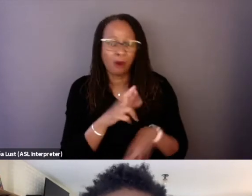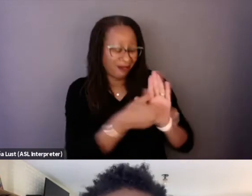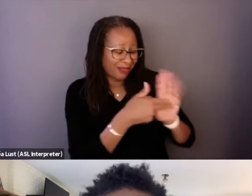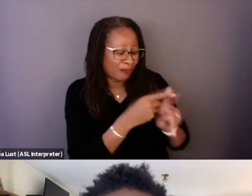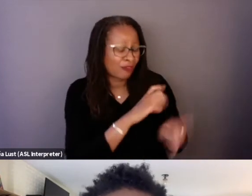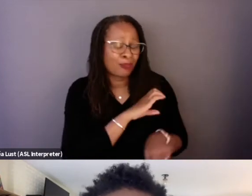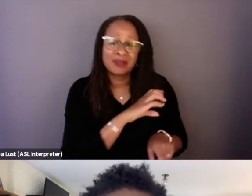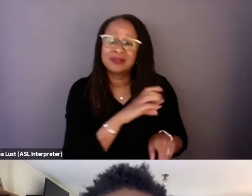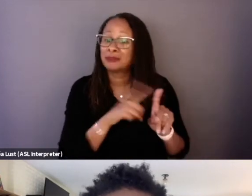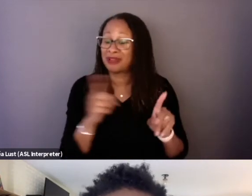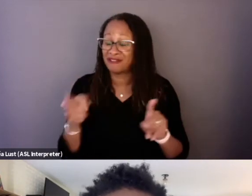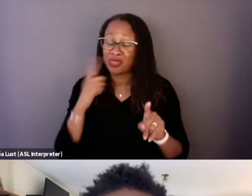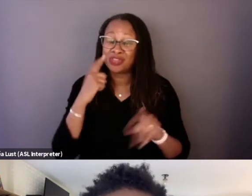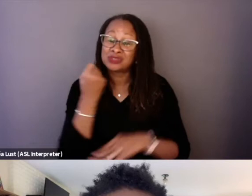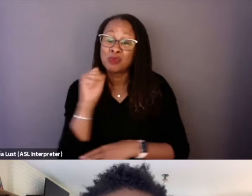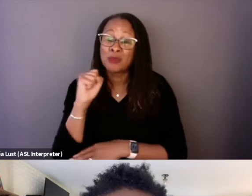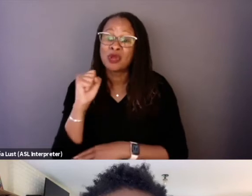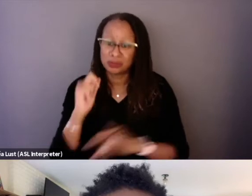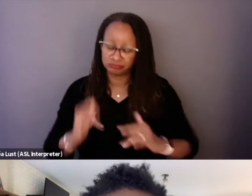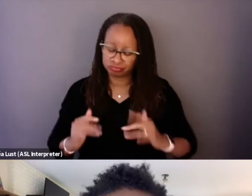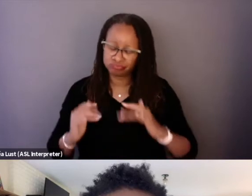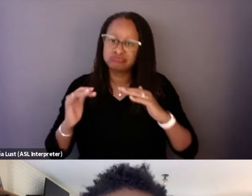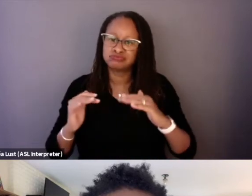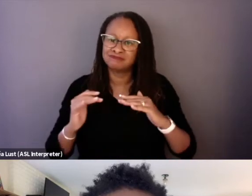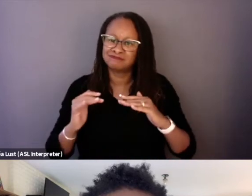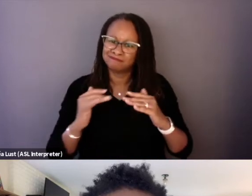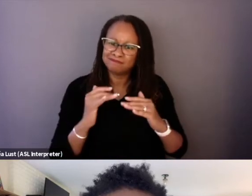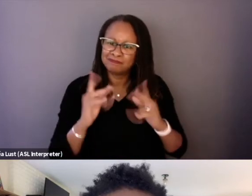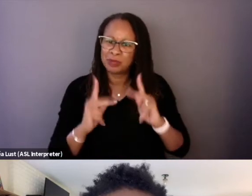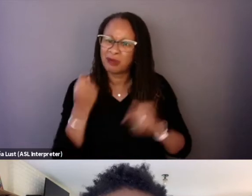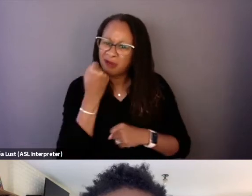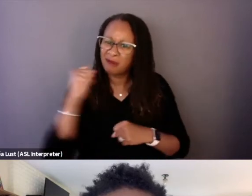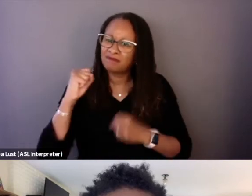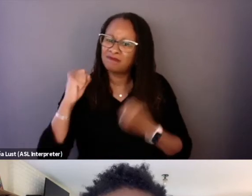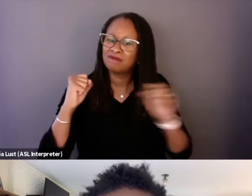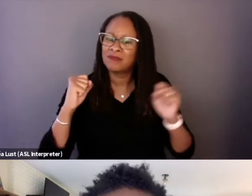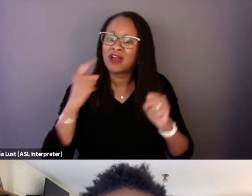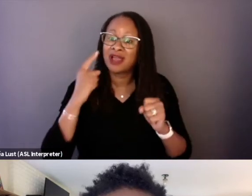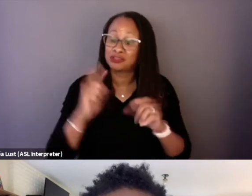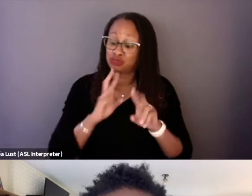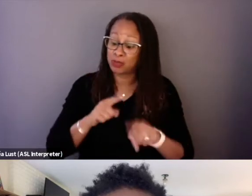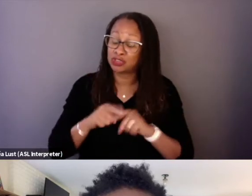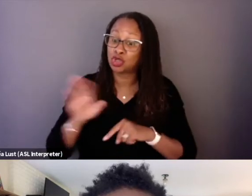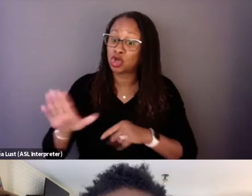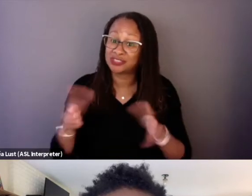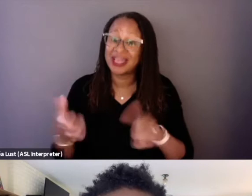that had emerged in Louisville in response to her death, but also everything that was happening nationally.